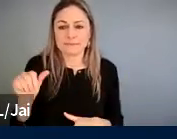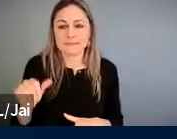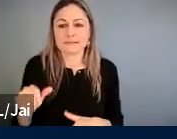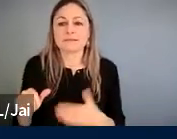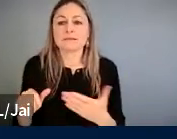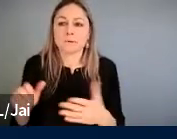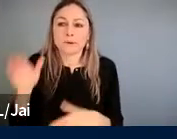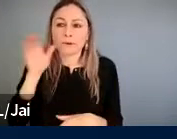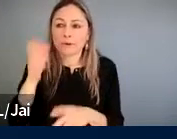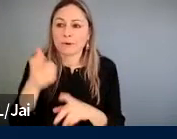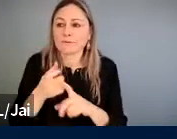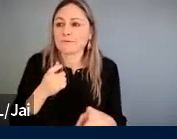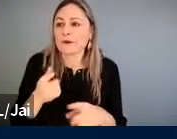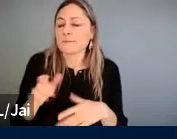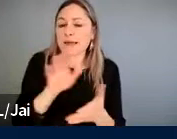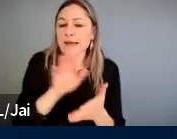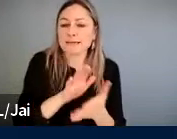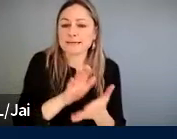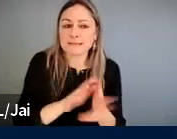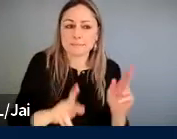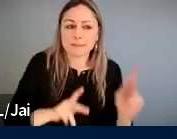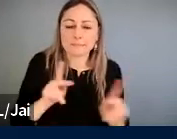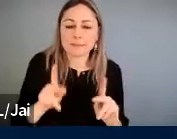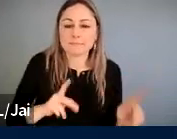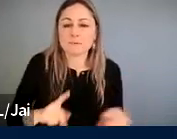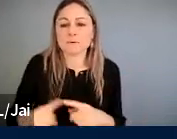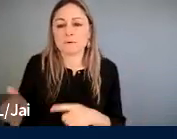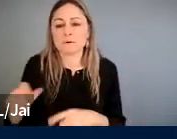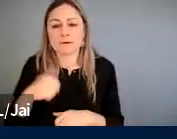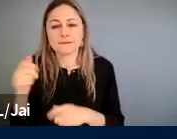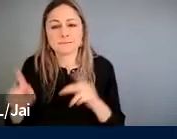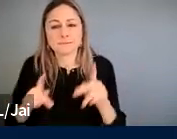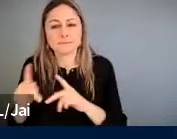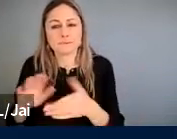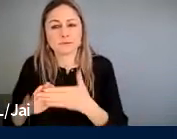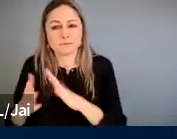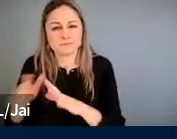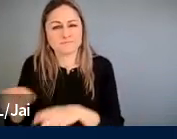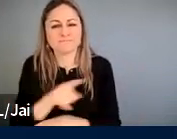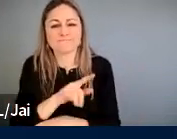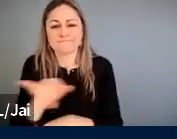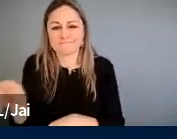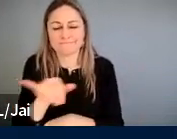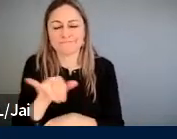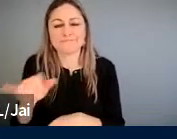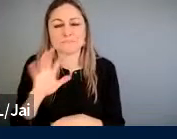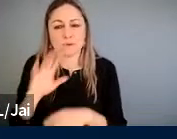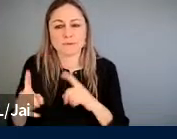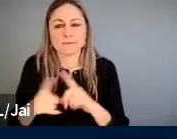heard from others in the community that talked about that there were some discriminatory